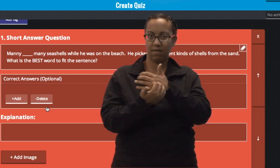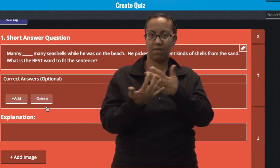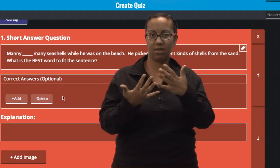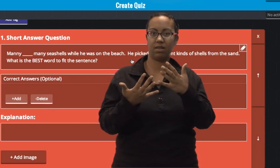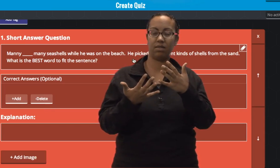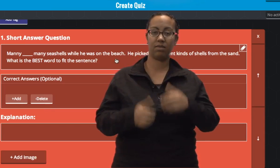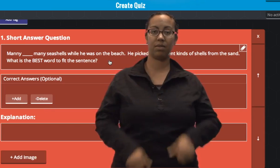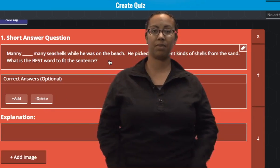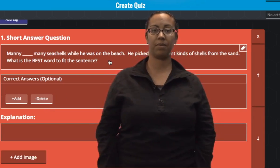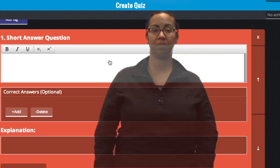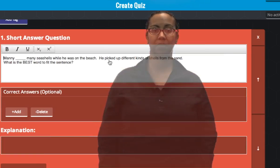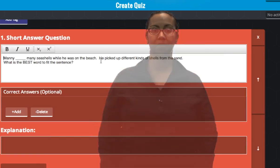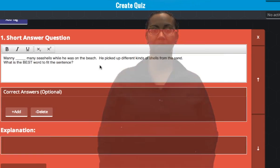They must spell it the same way and everything.